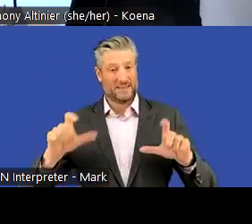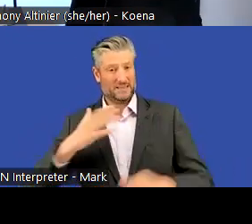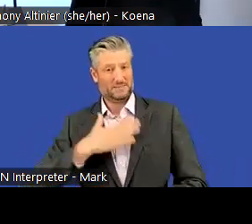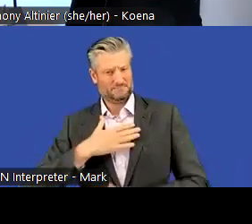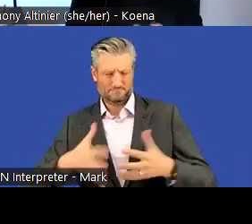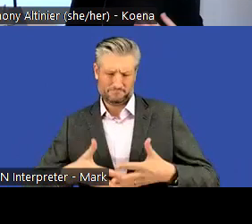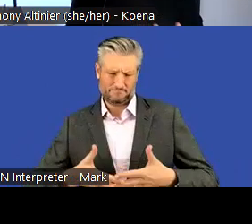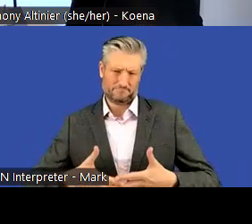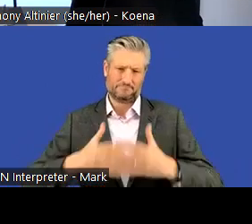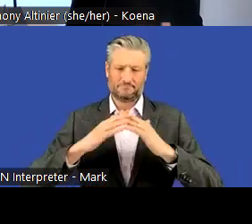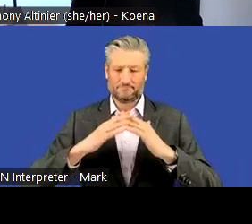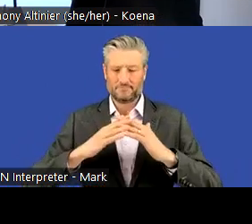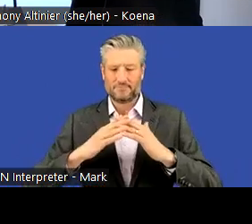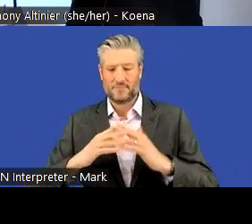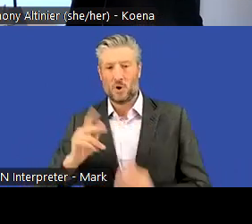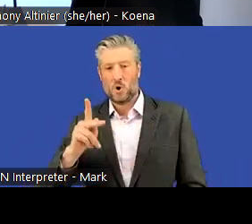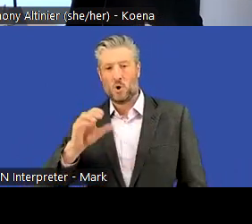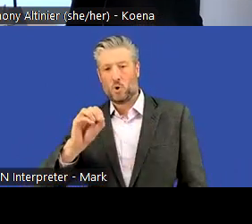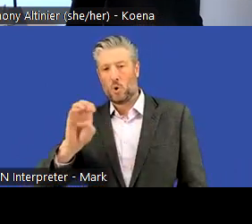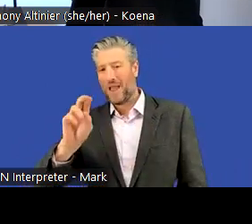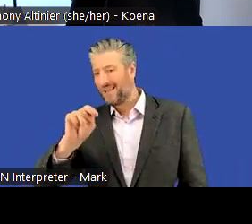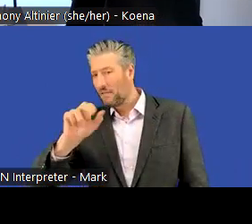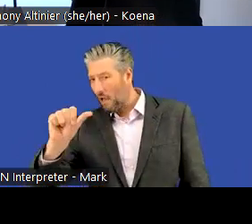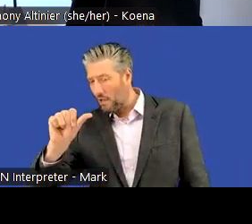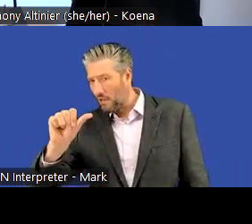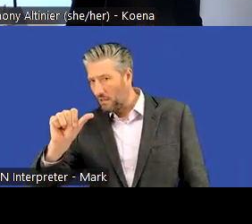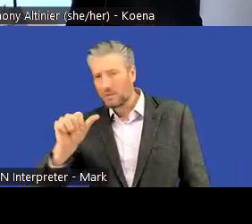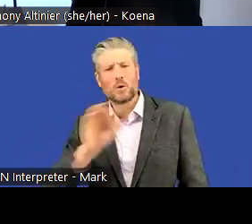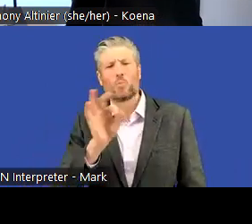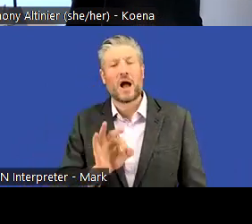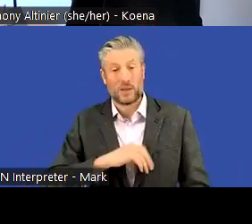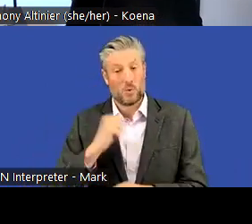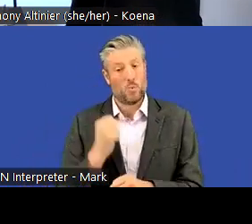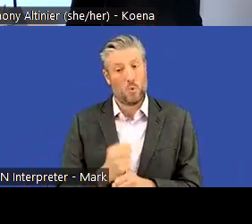level. We work on several European projects.